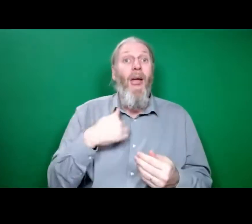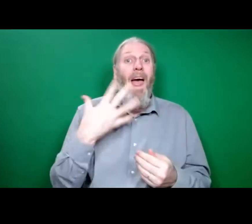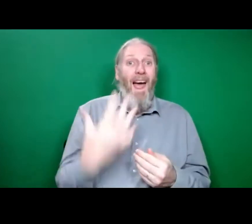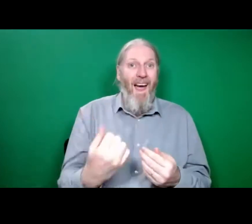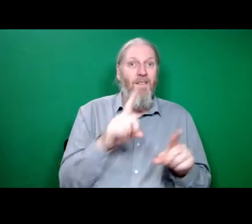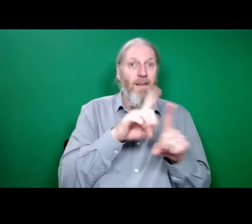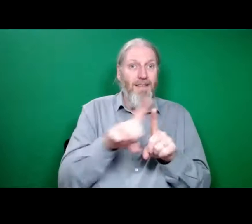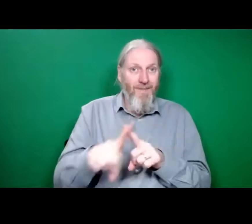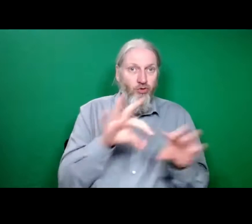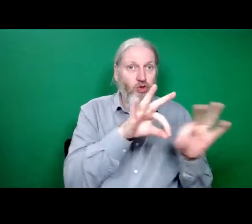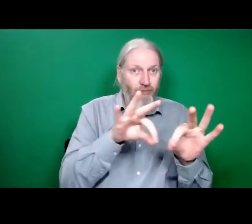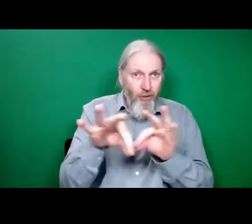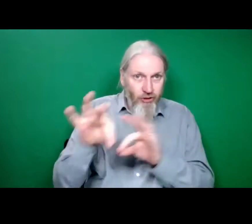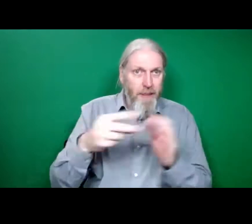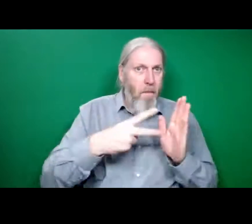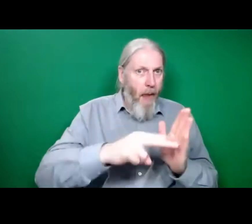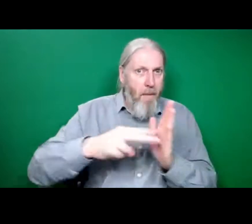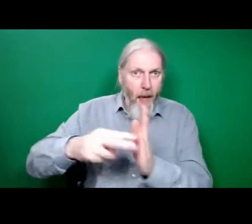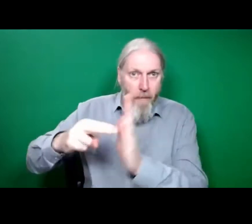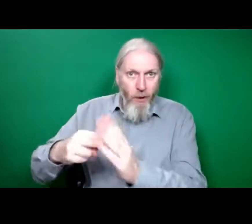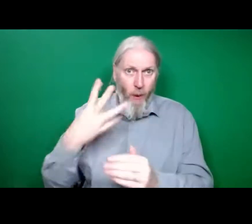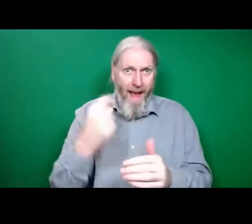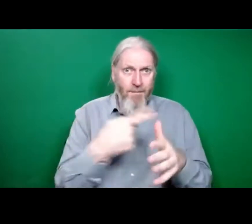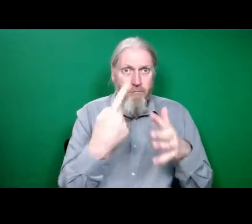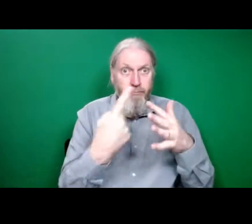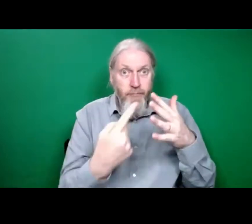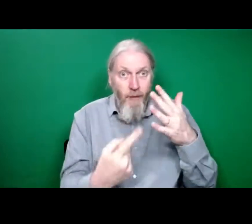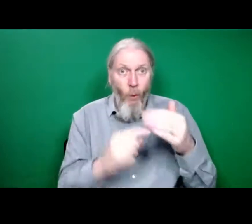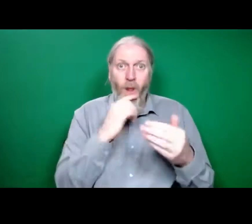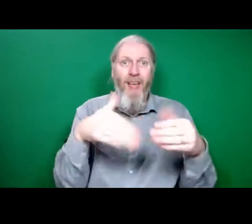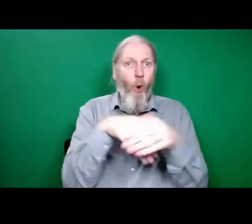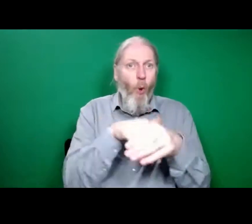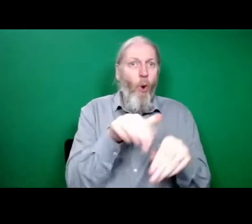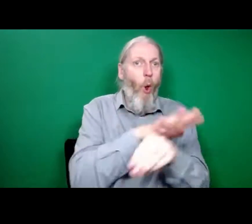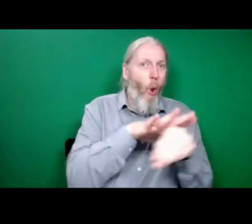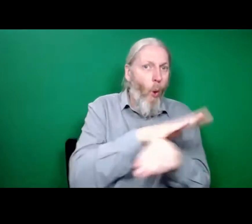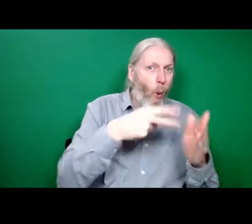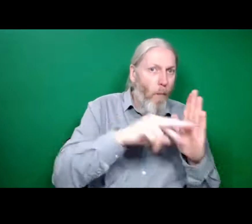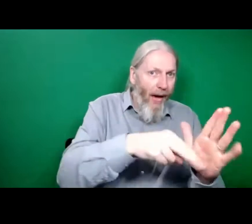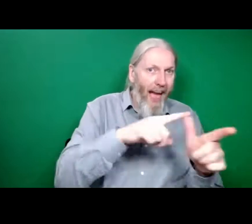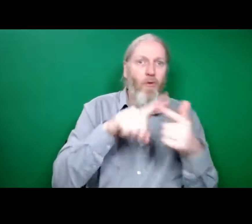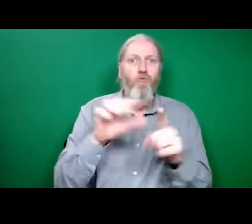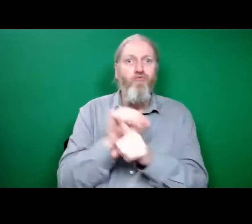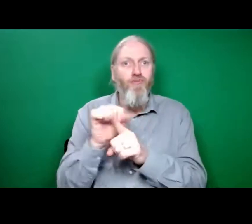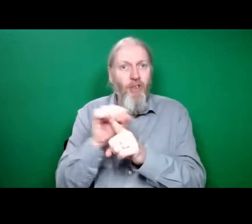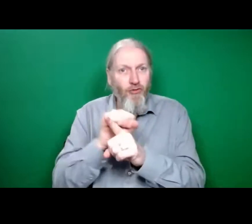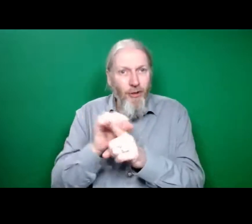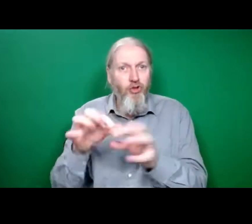here in Medway and Swale, it is now part of the NPO family, and we have, there's been a growing confidence